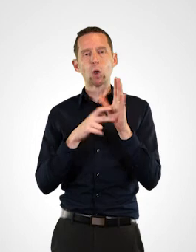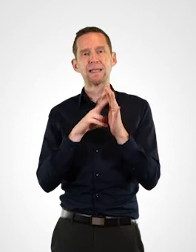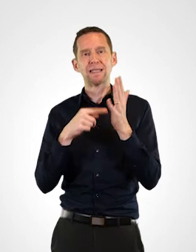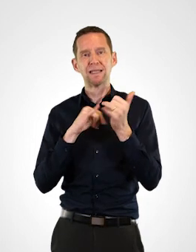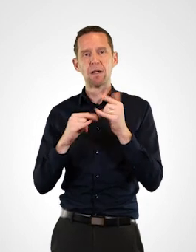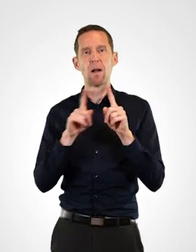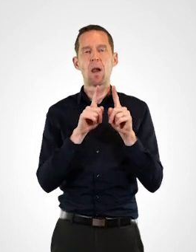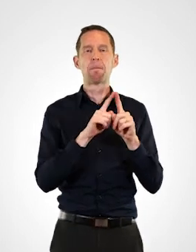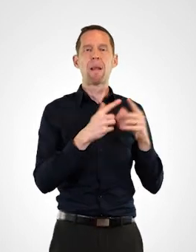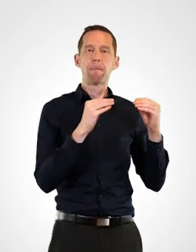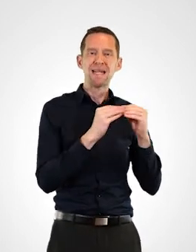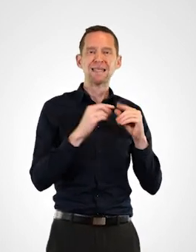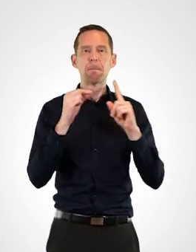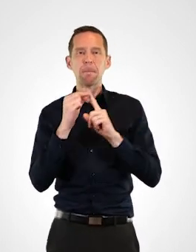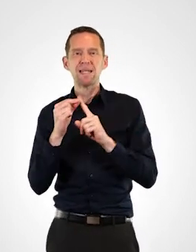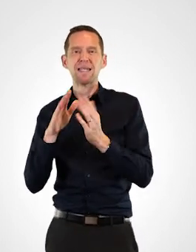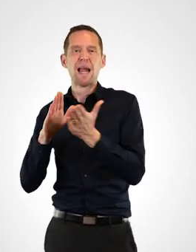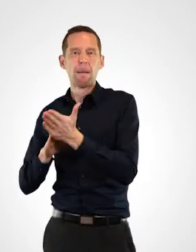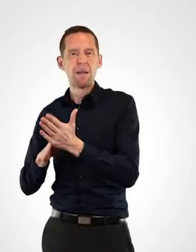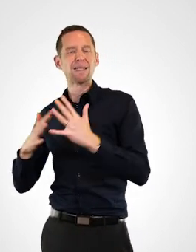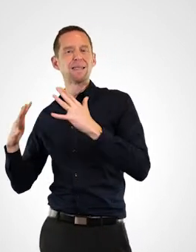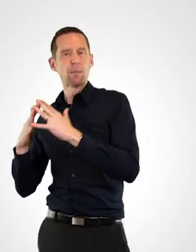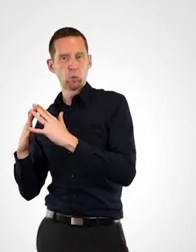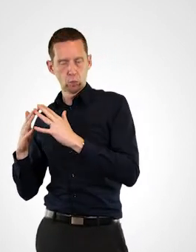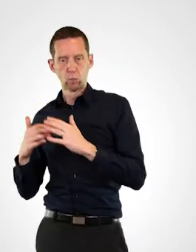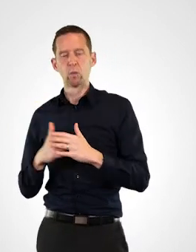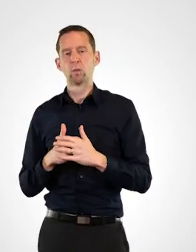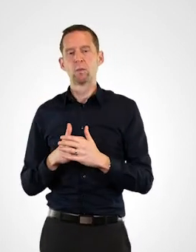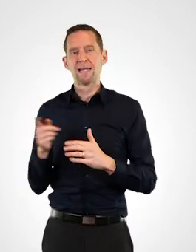like "b"s and "p"s and "m"s and "w"s so they can see